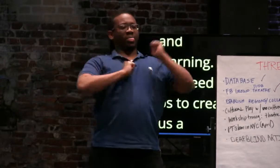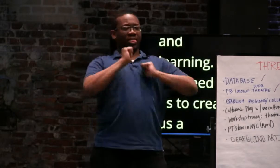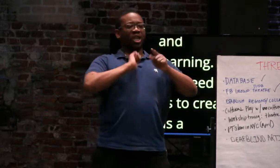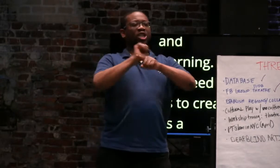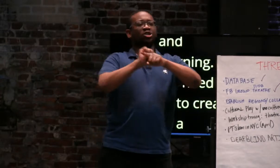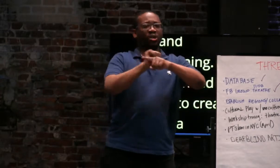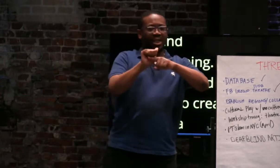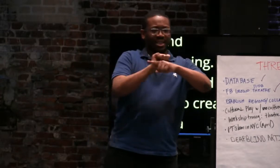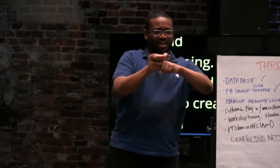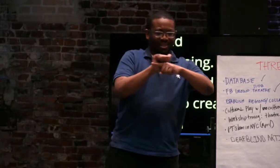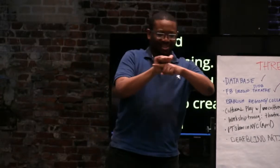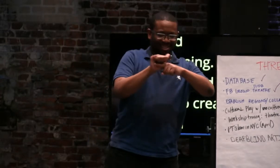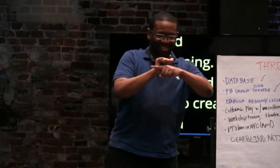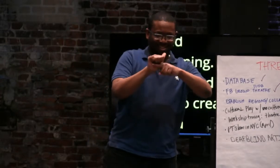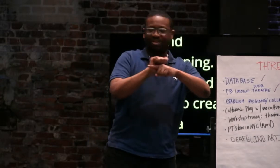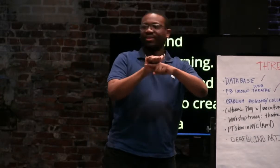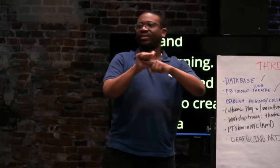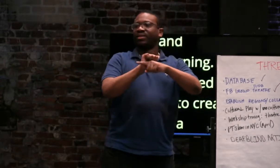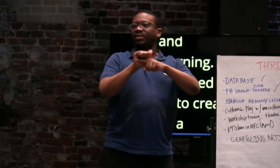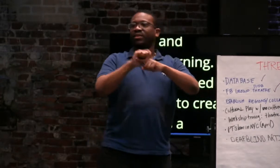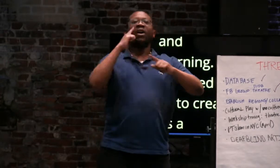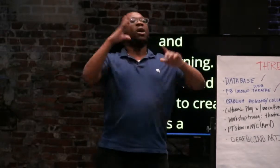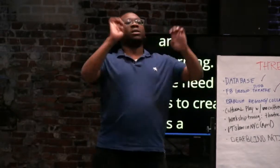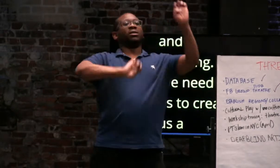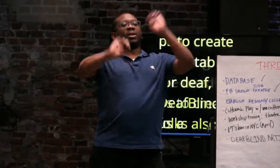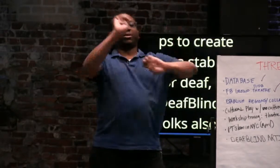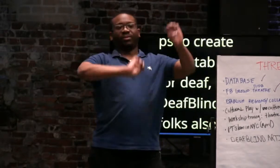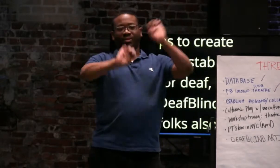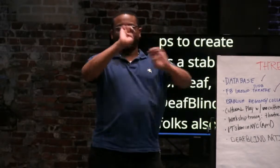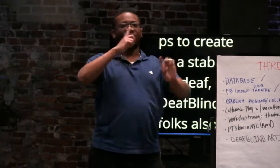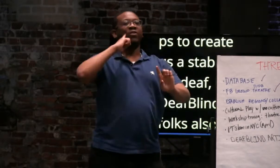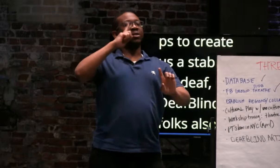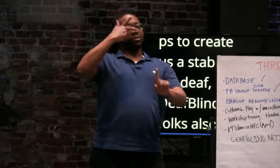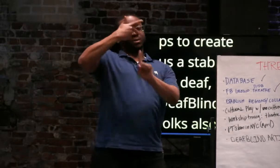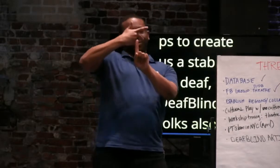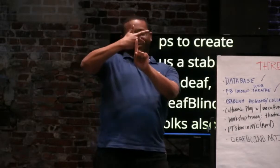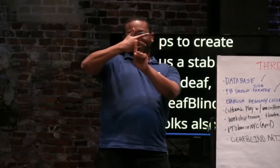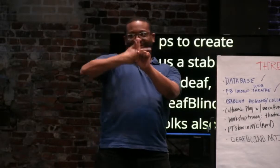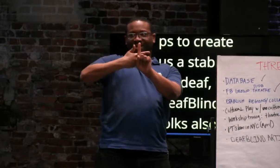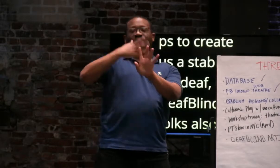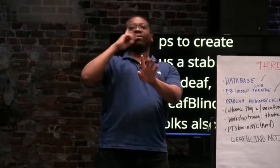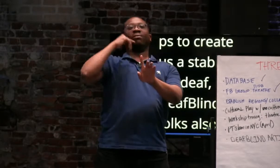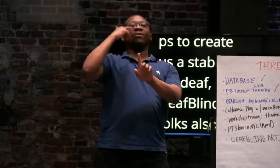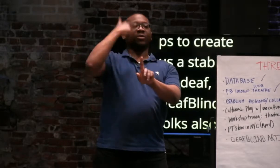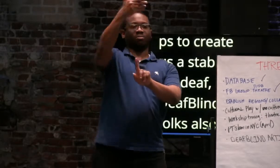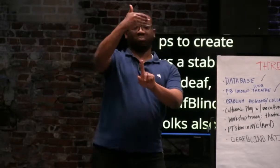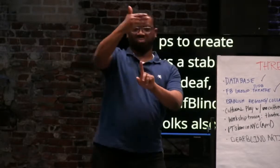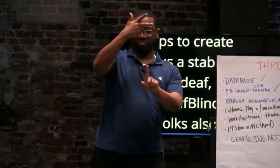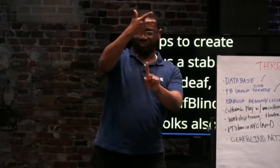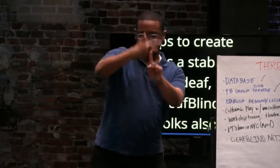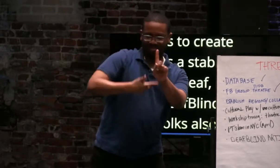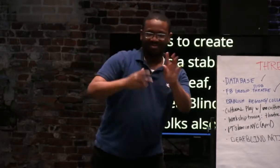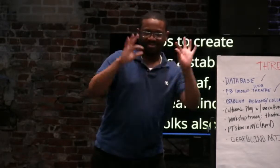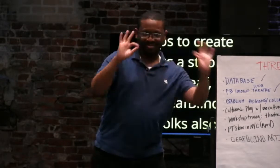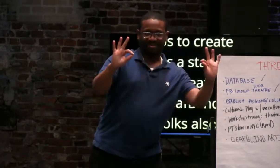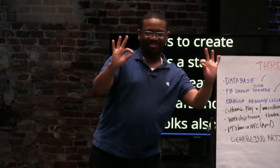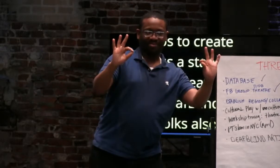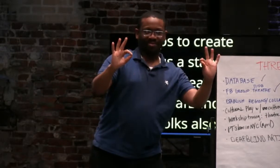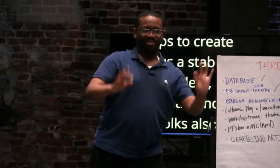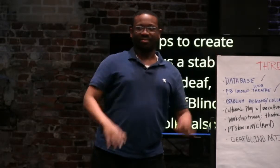Training. Theater training, thank you. Theater training, experimental theater training. Those kinda work shops.